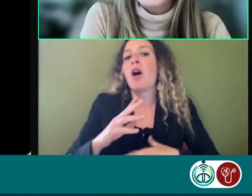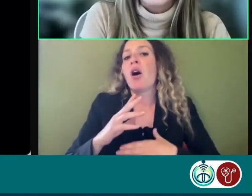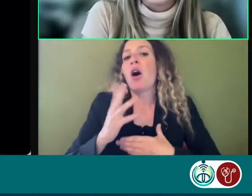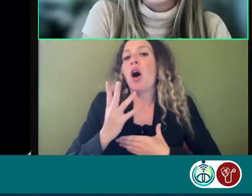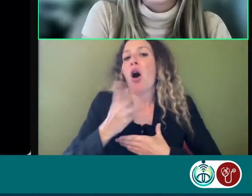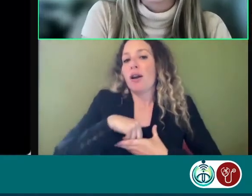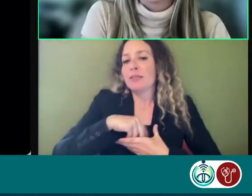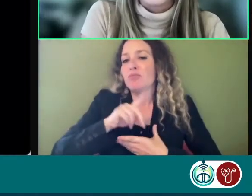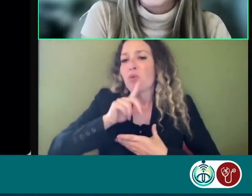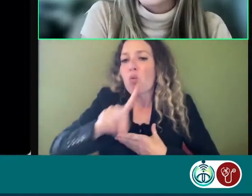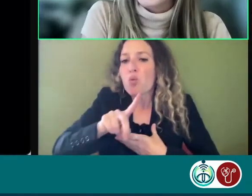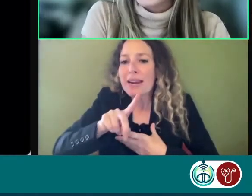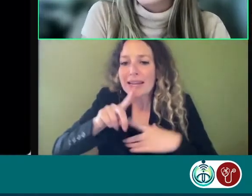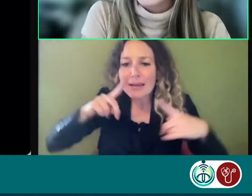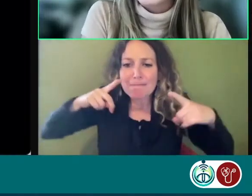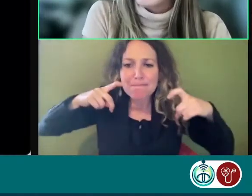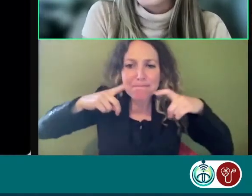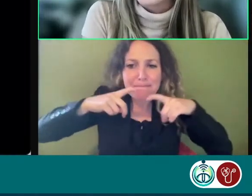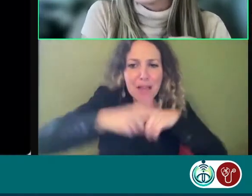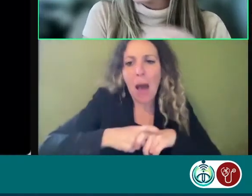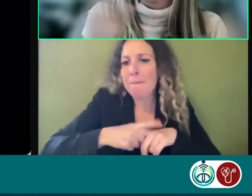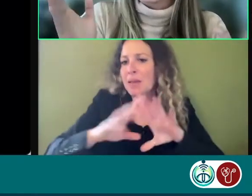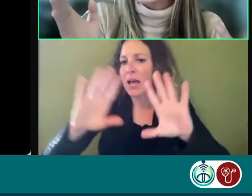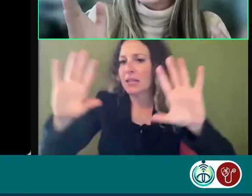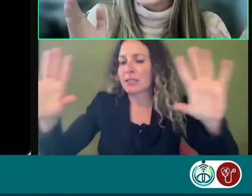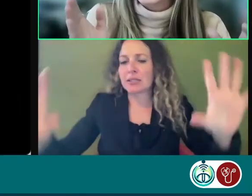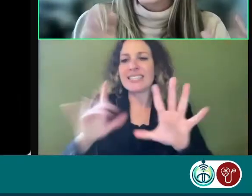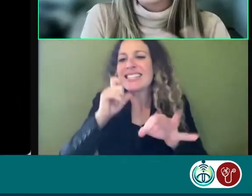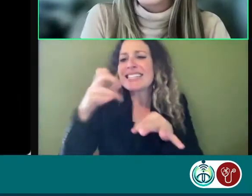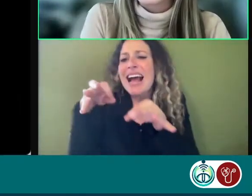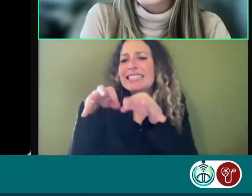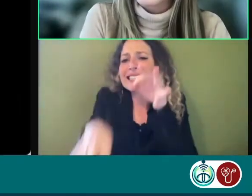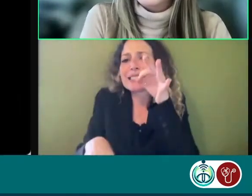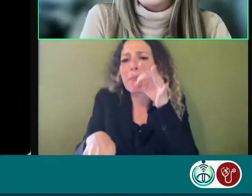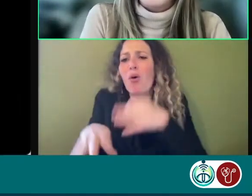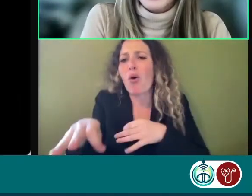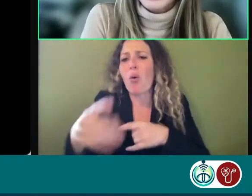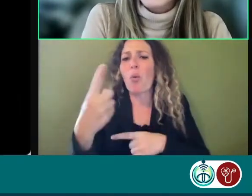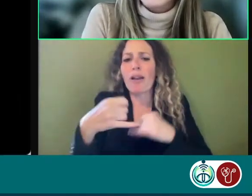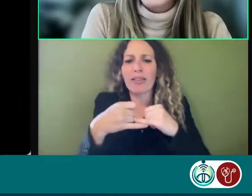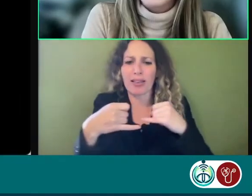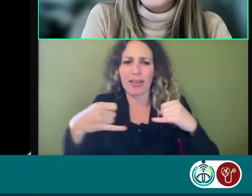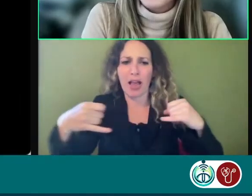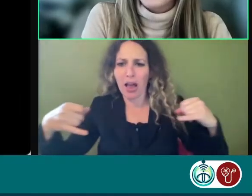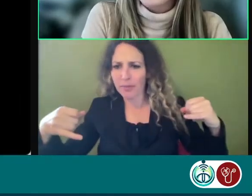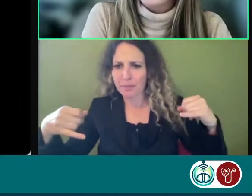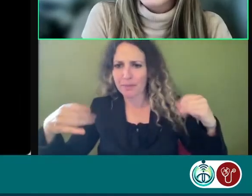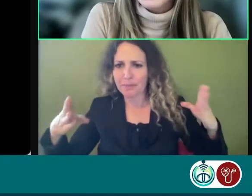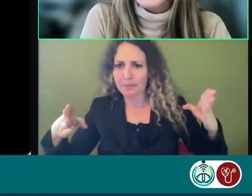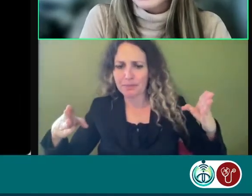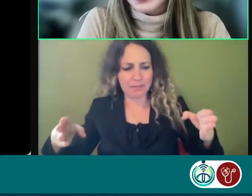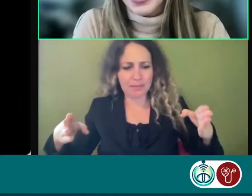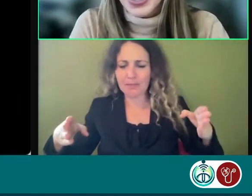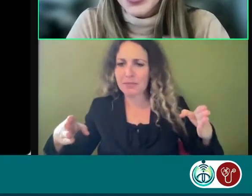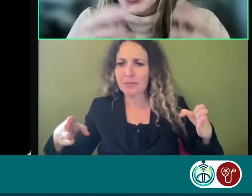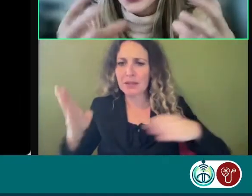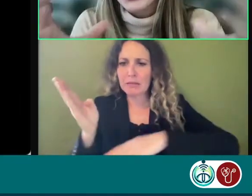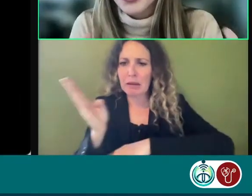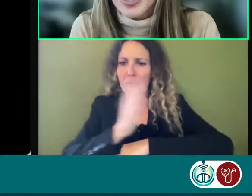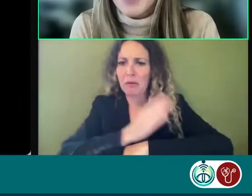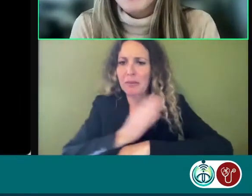and nuanced beyond just one simple line spectrum. It's, in fact, almost like a circular graphic